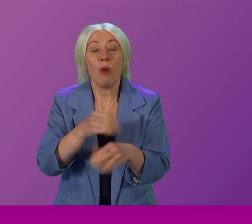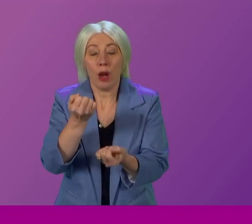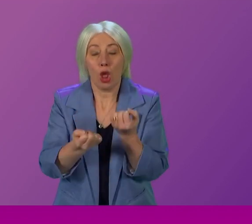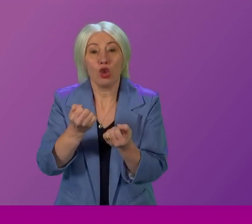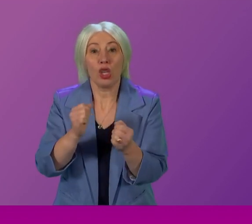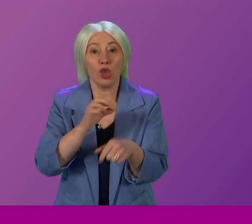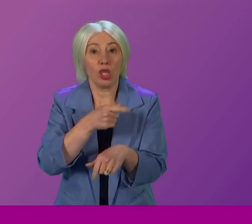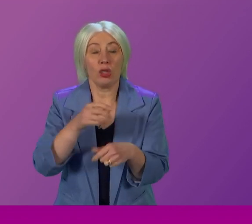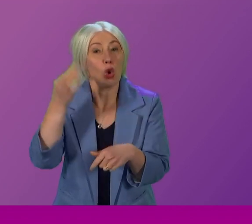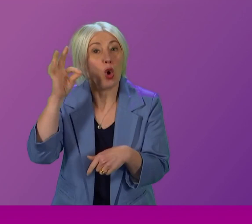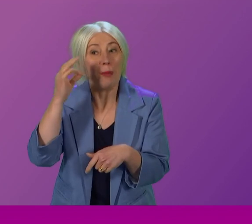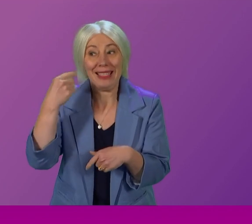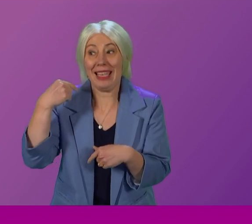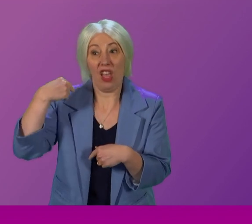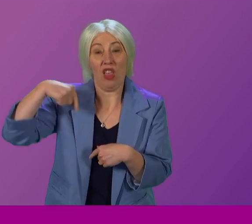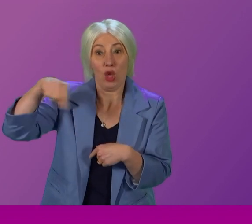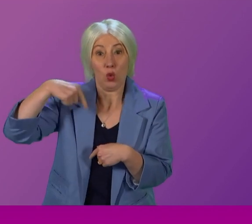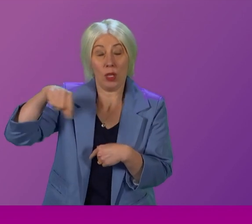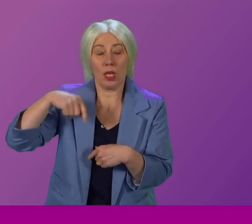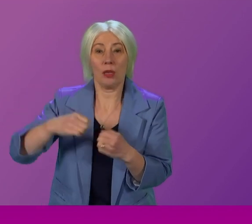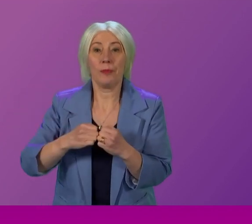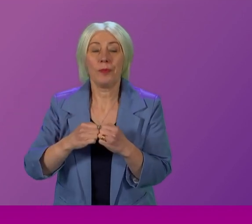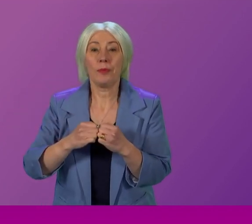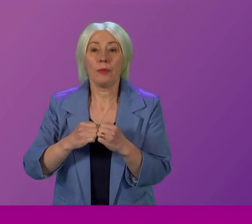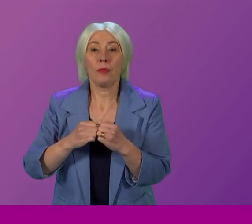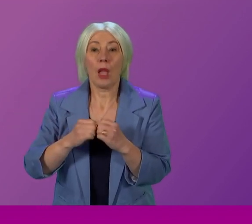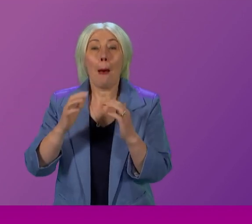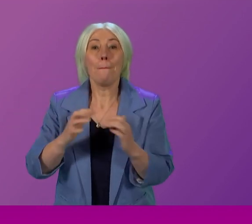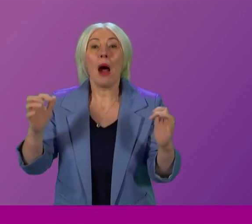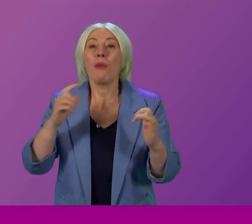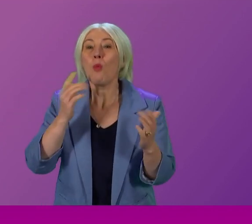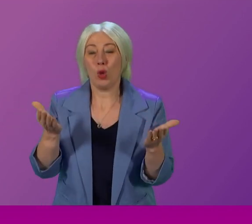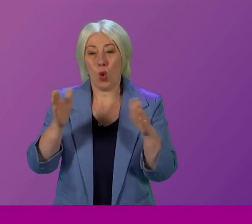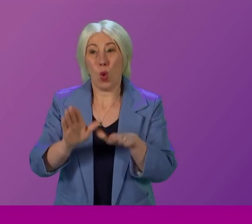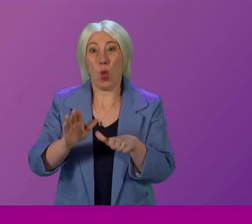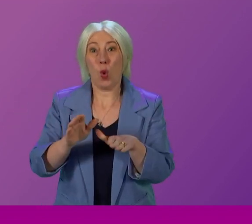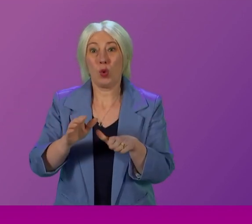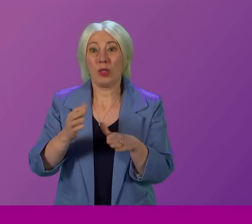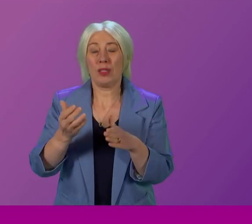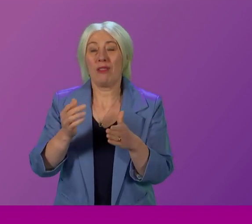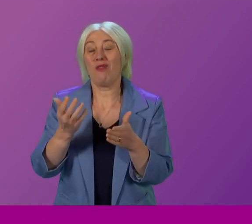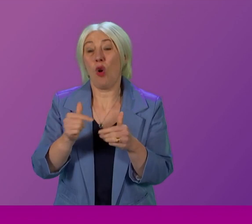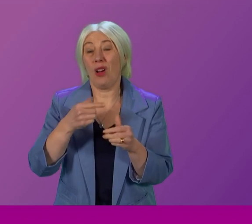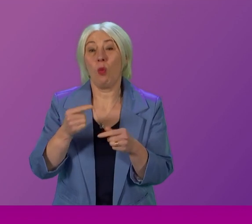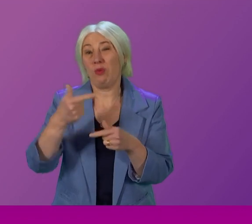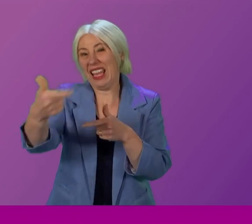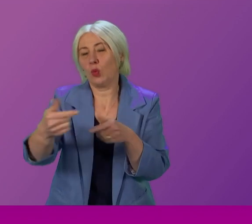Today, Parliament rises for a week. Both the cabinet secretary and the chief executive of